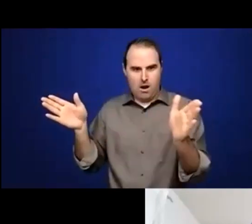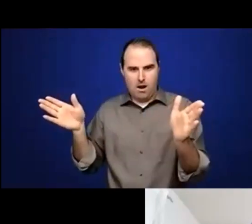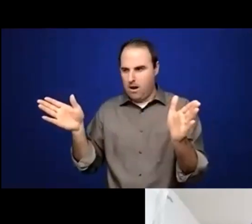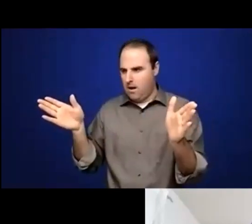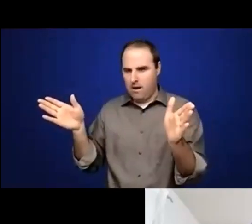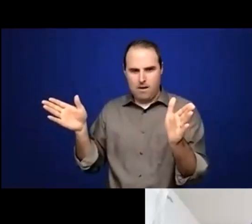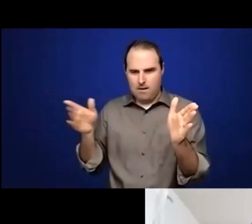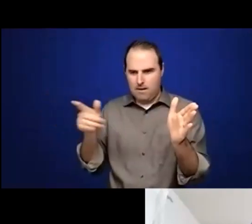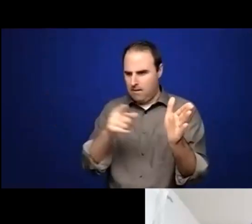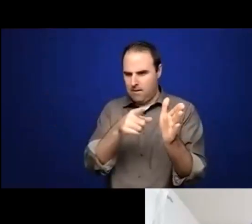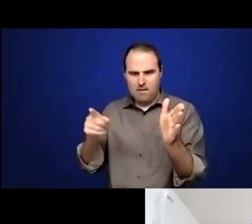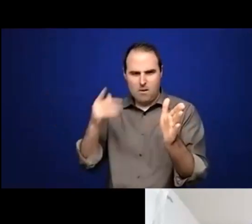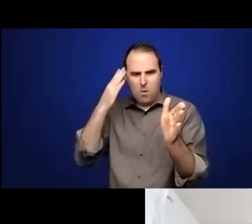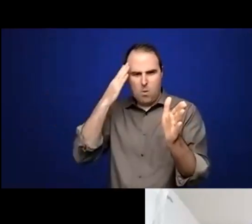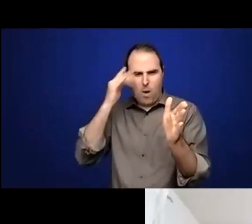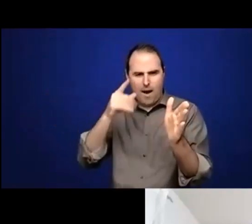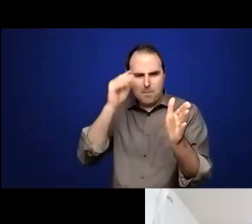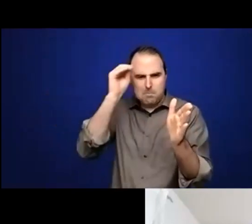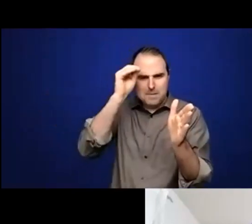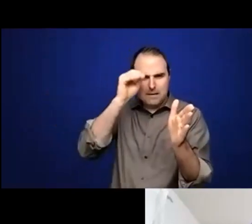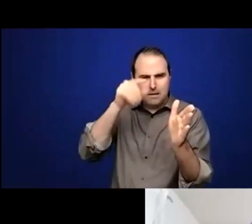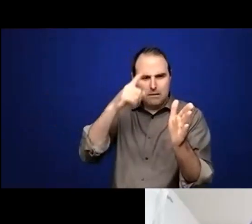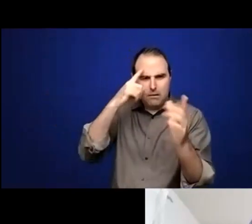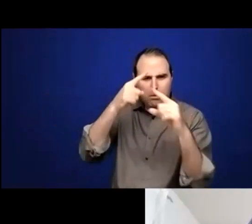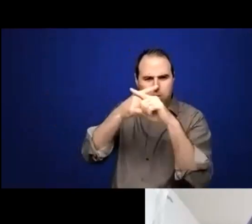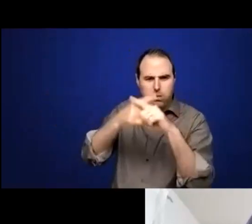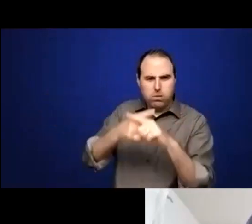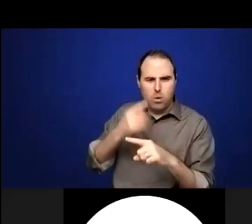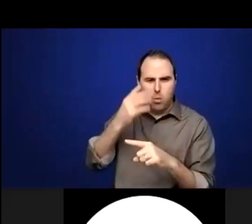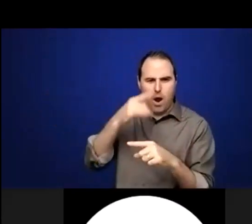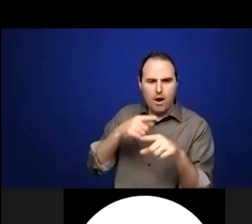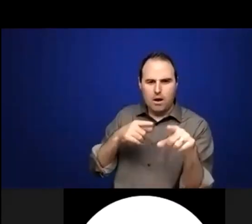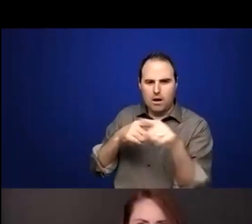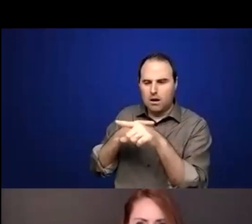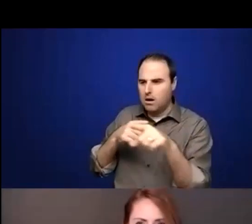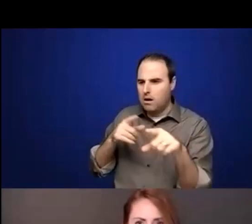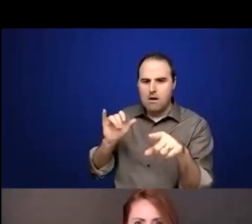And maybe show alternatives as a result if that's the case.